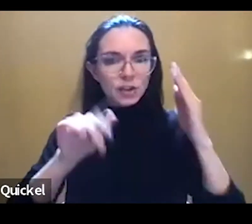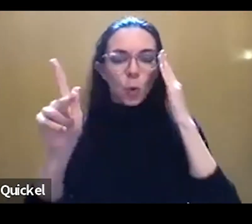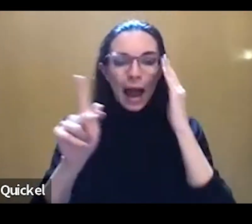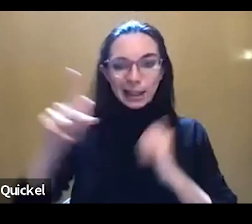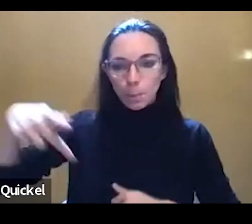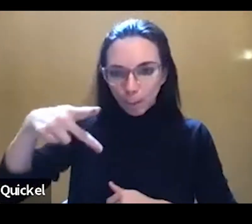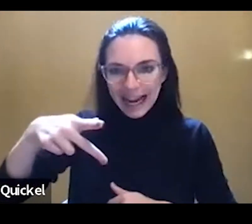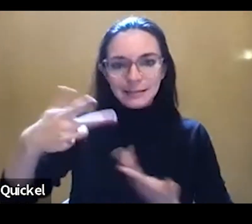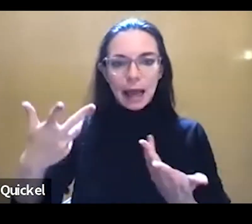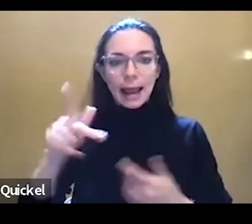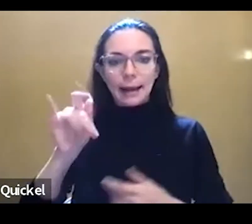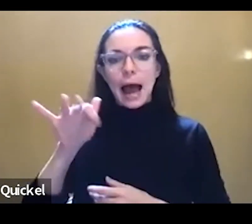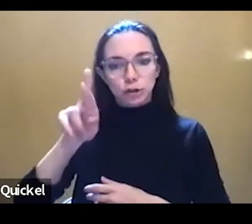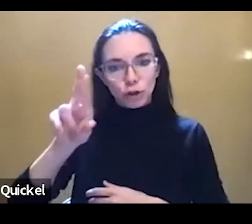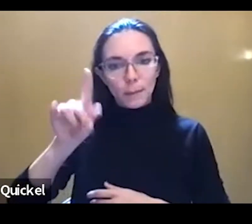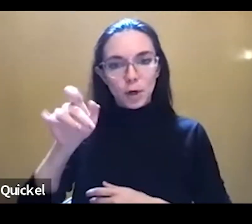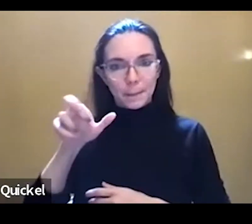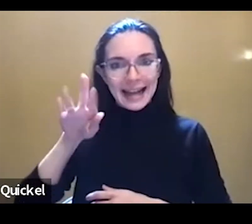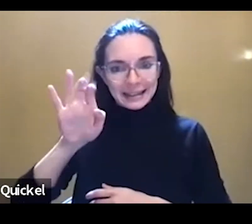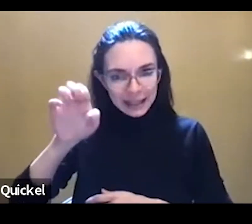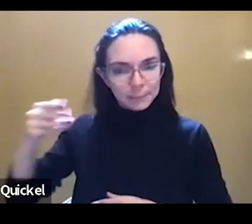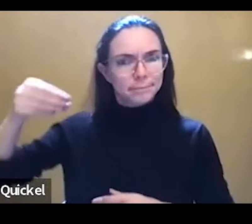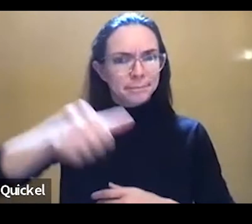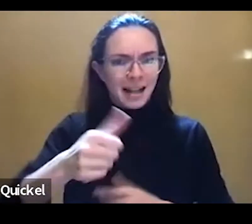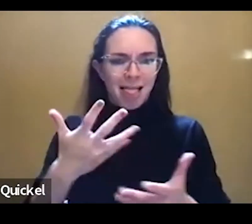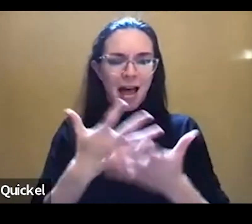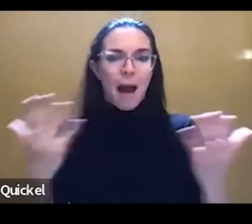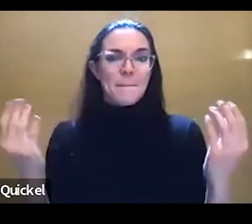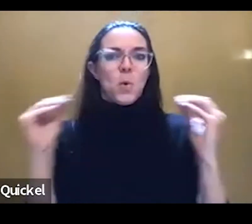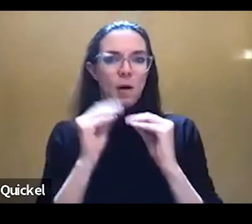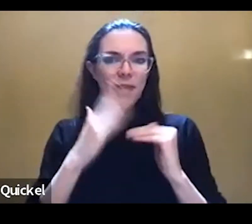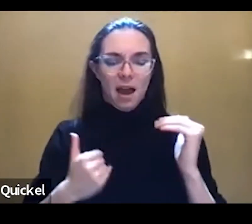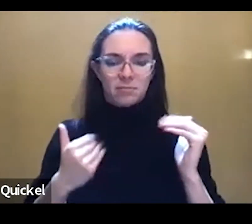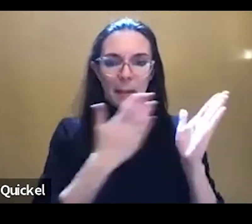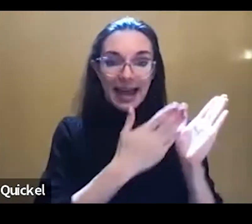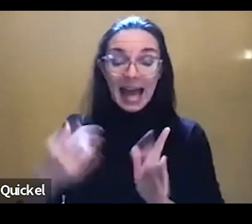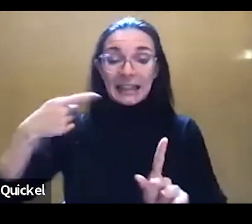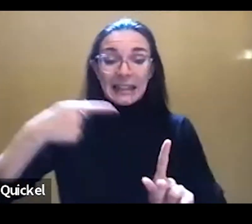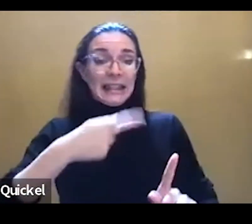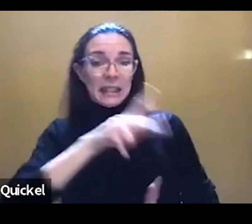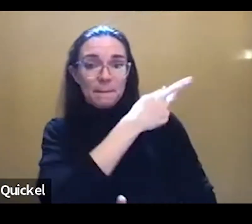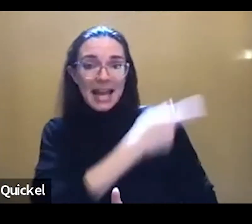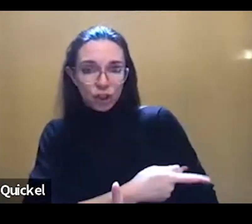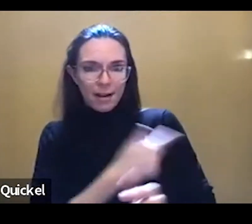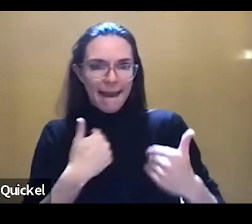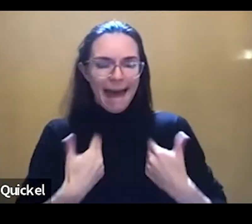money on health care than they would not have otherwise need to spend; and he, obviously the individual, had a much more